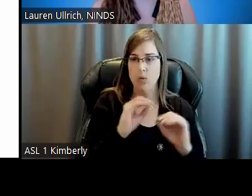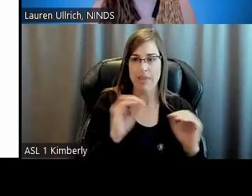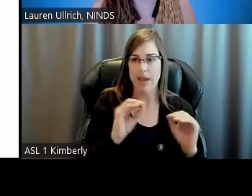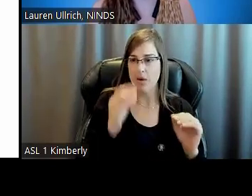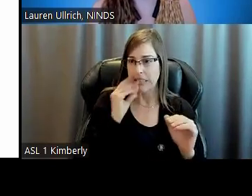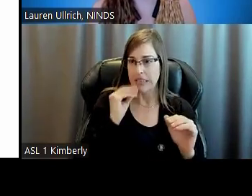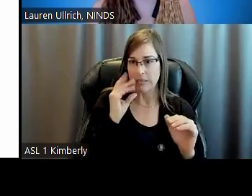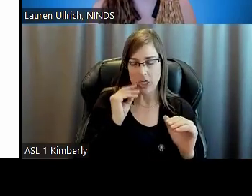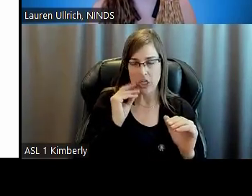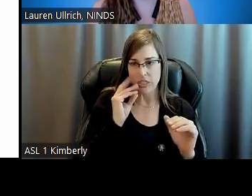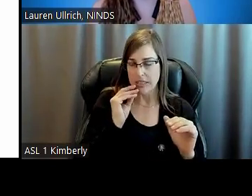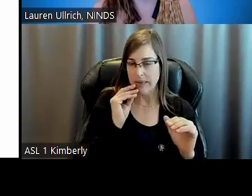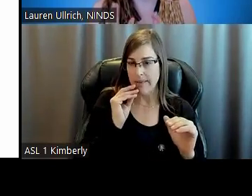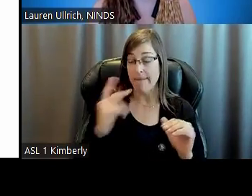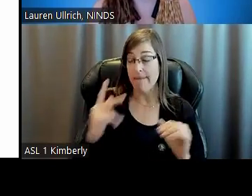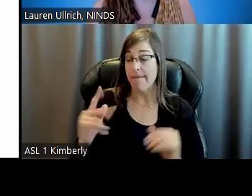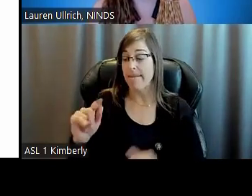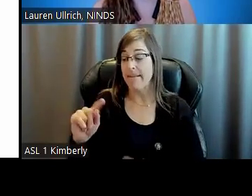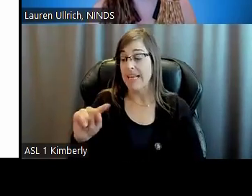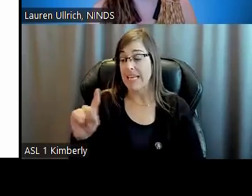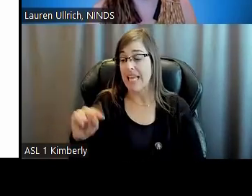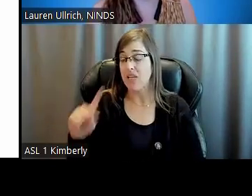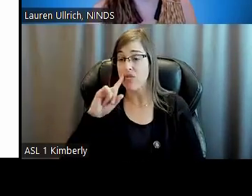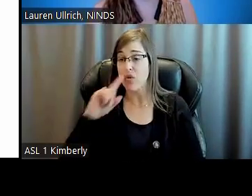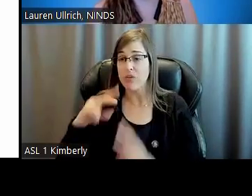So I think the Katz is for a very specific situation